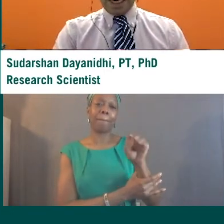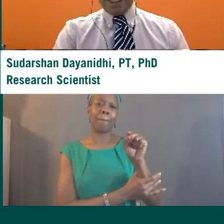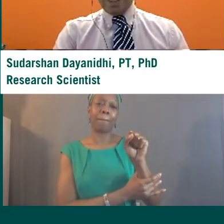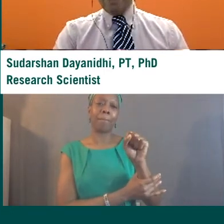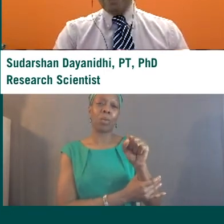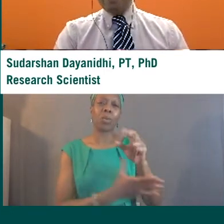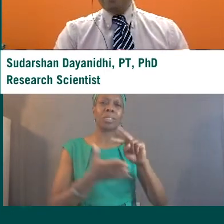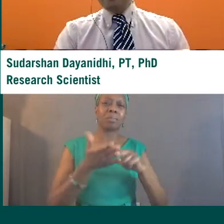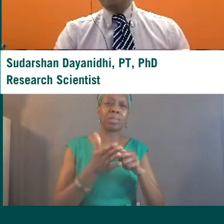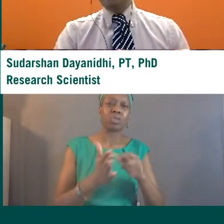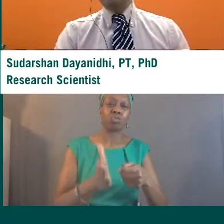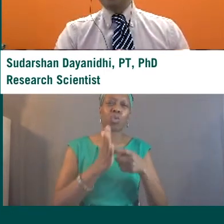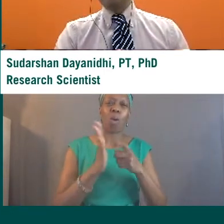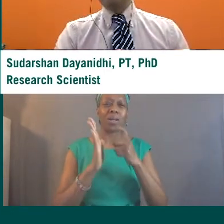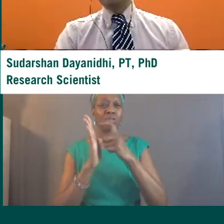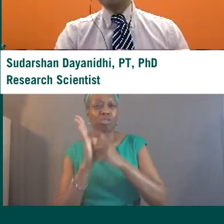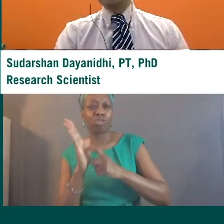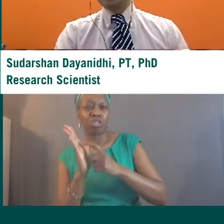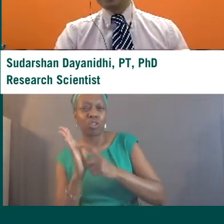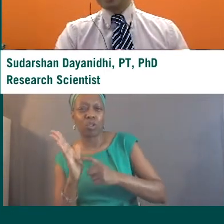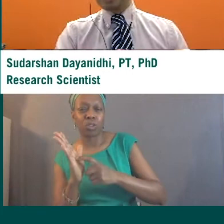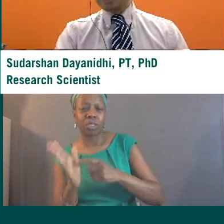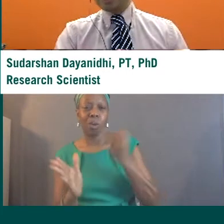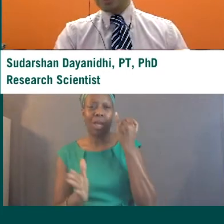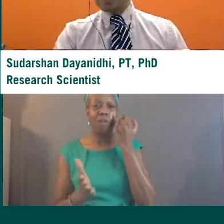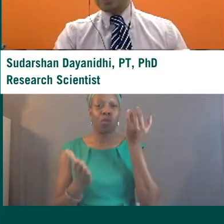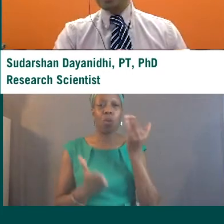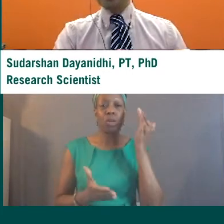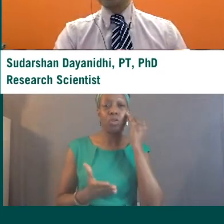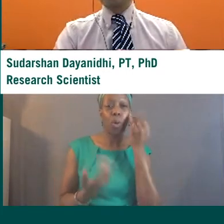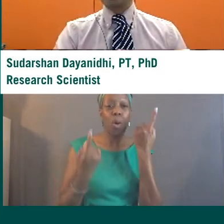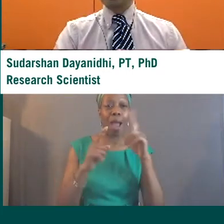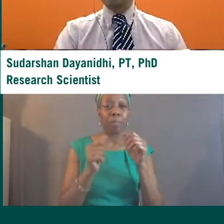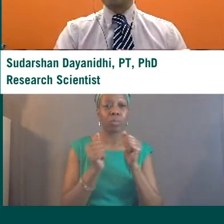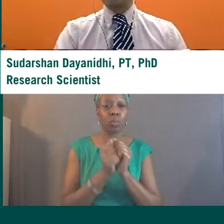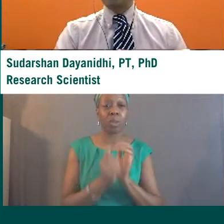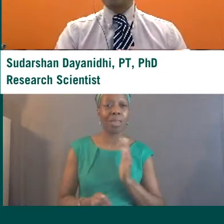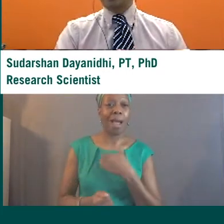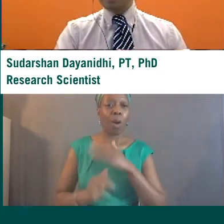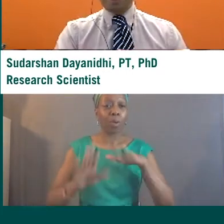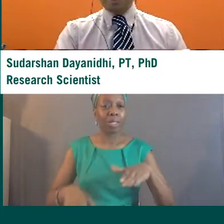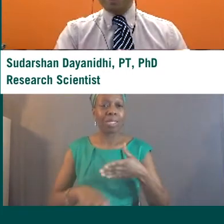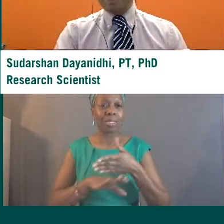And then when we have a situation such as an unexpected long run,